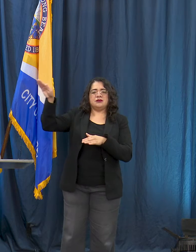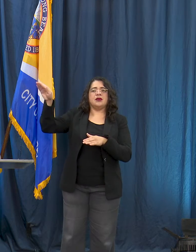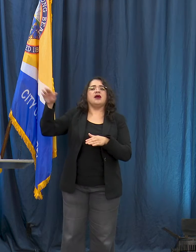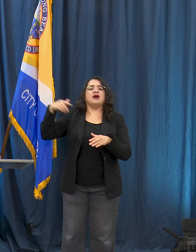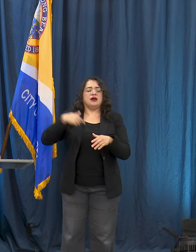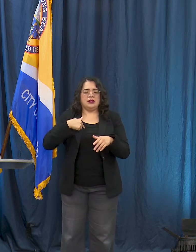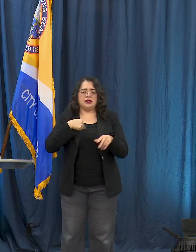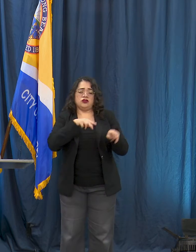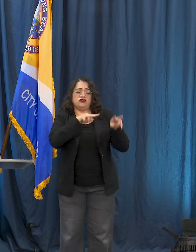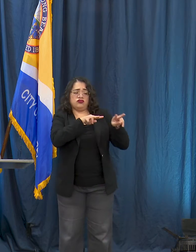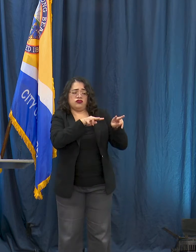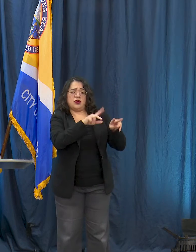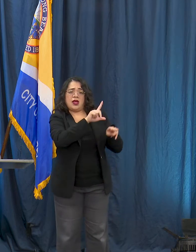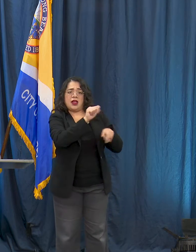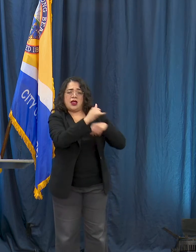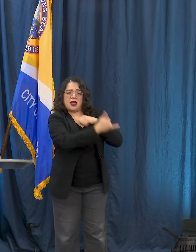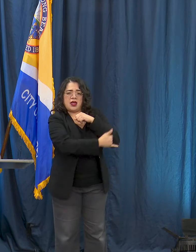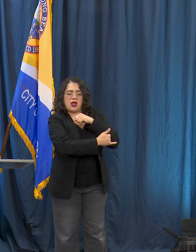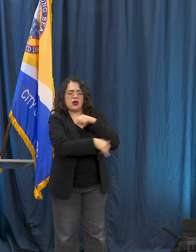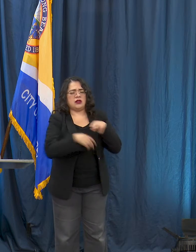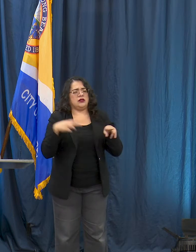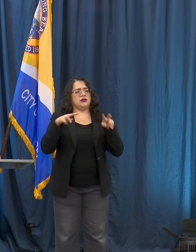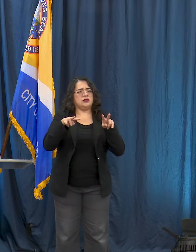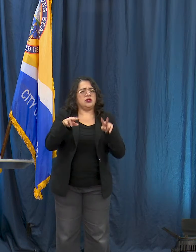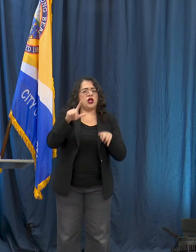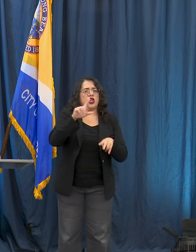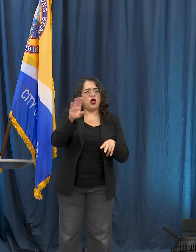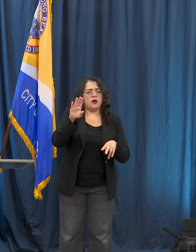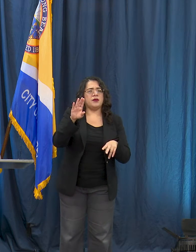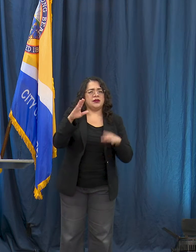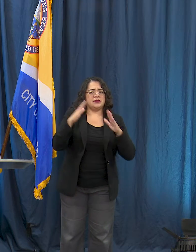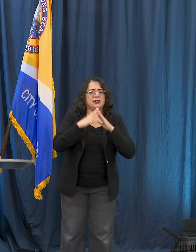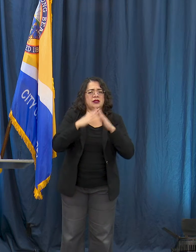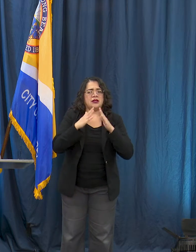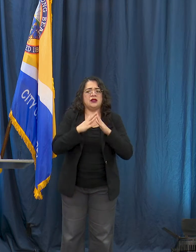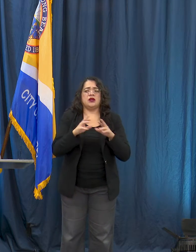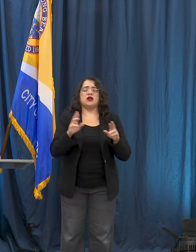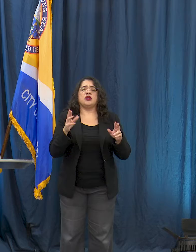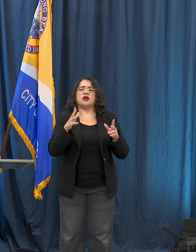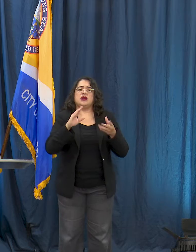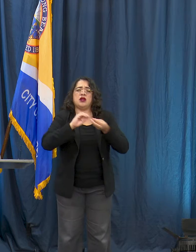well. These indicators focused on current readiness to open and included shelter capacity,